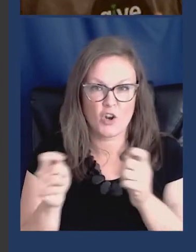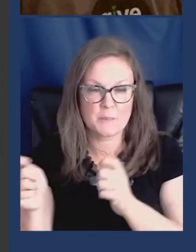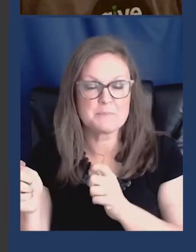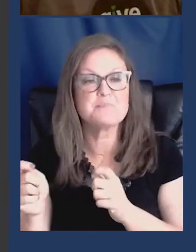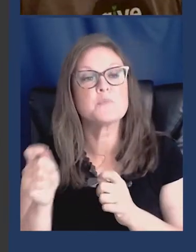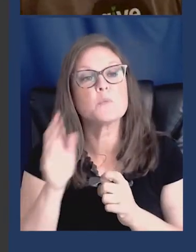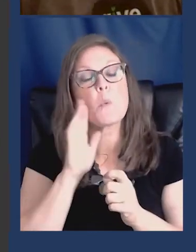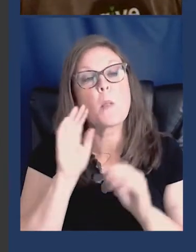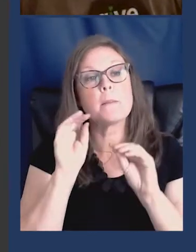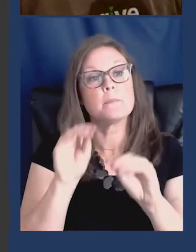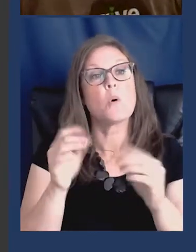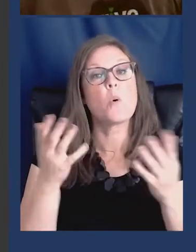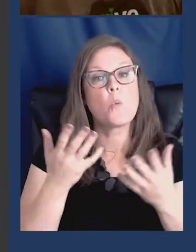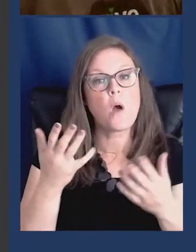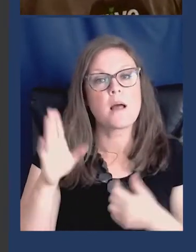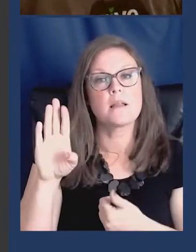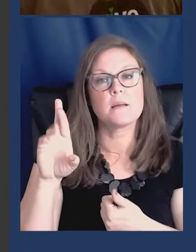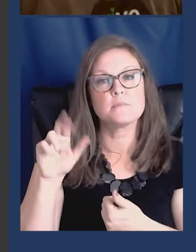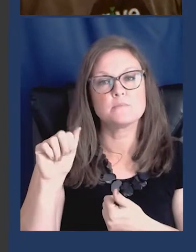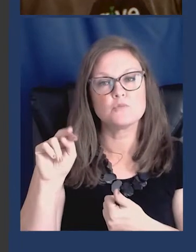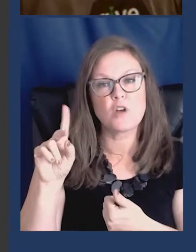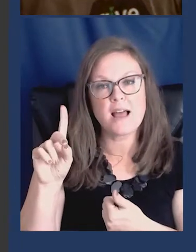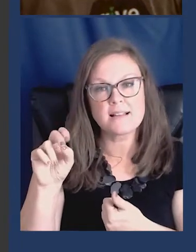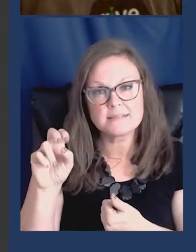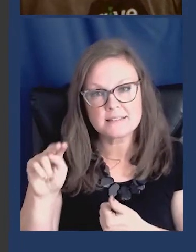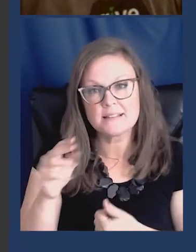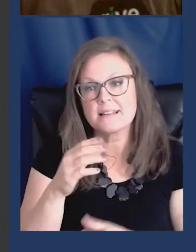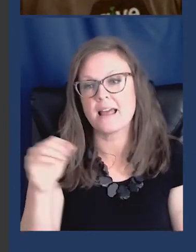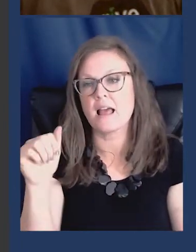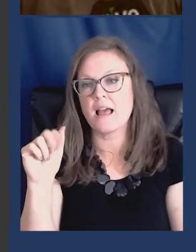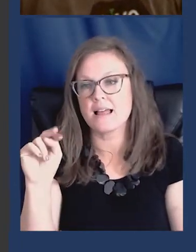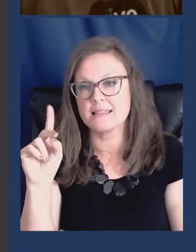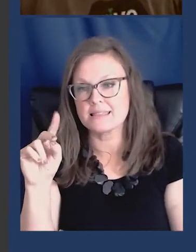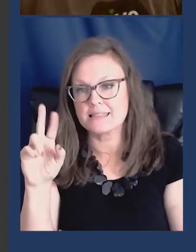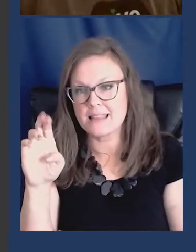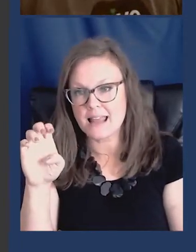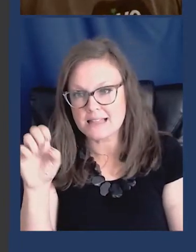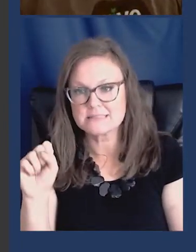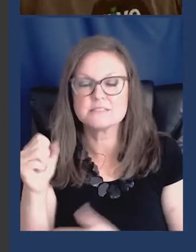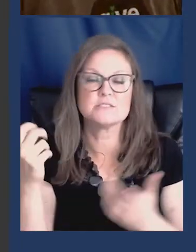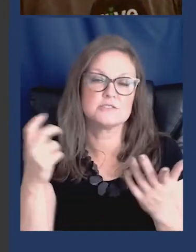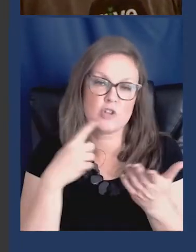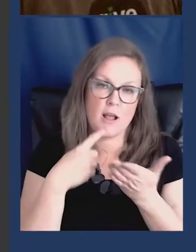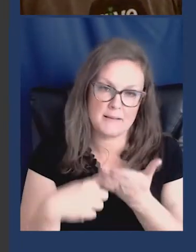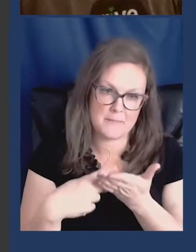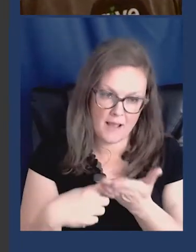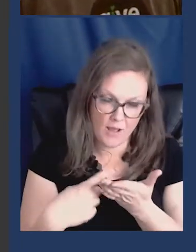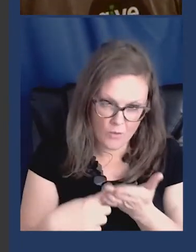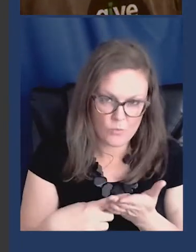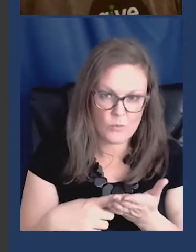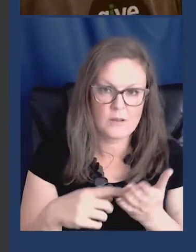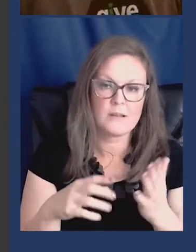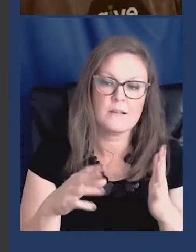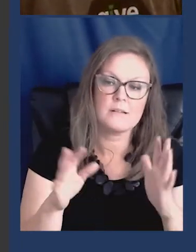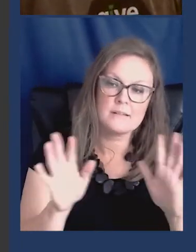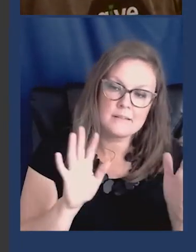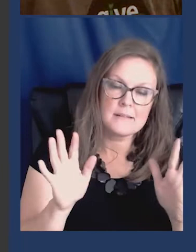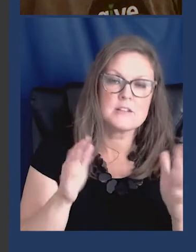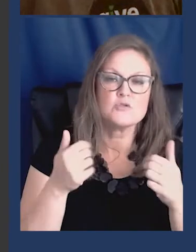Brendan and Andrea talked about. Put it into practice. Show, hopefully relatively quickly